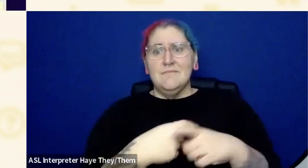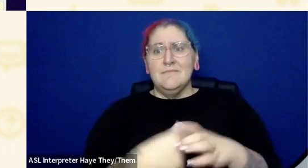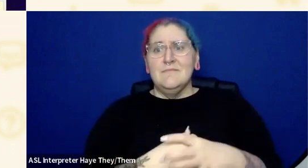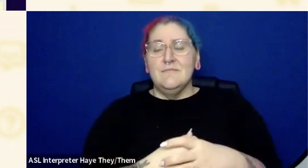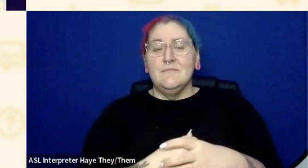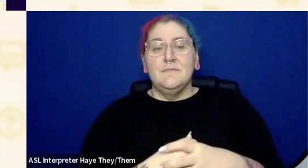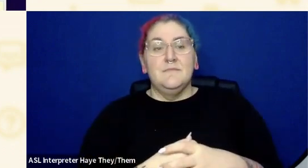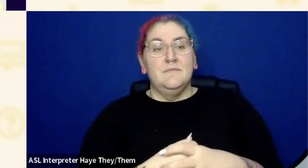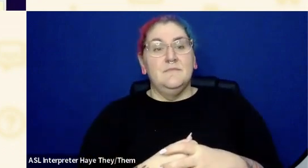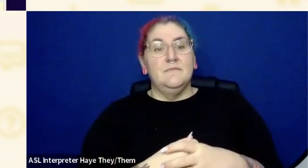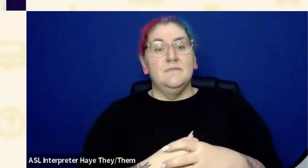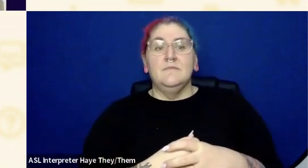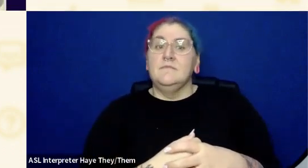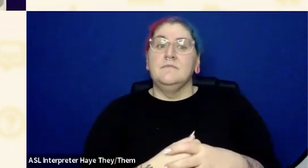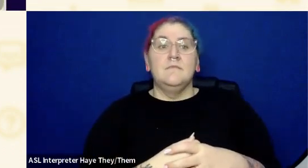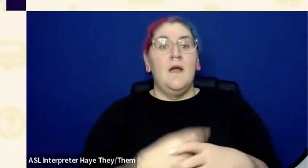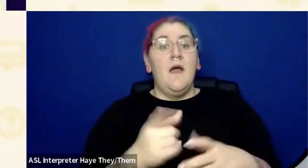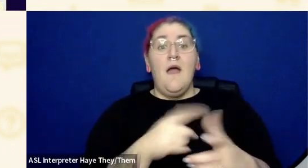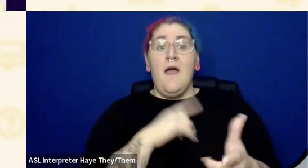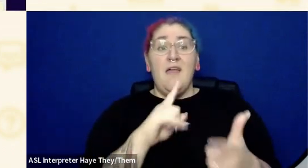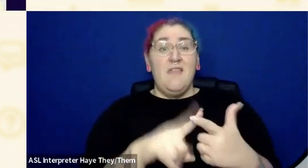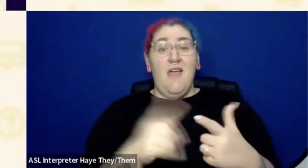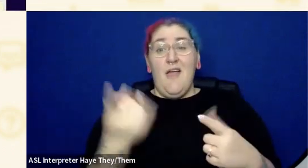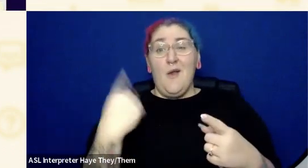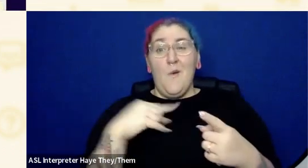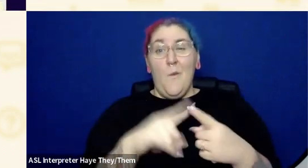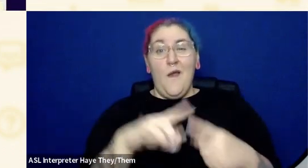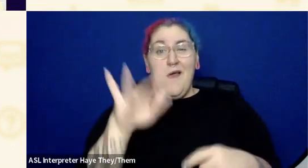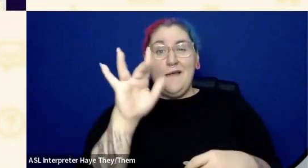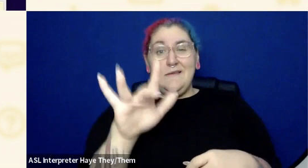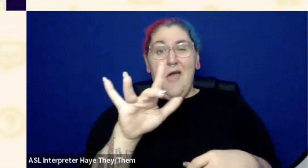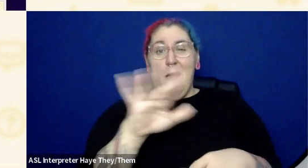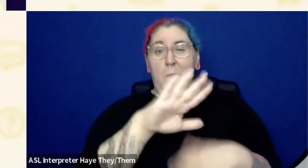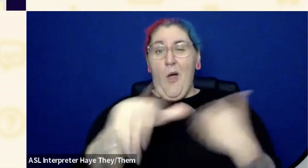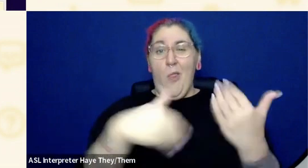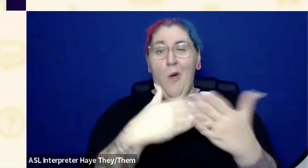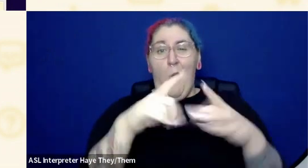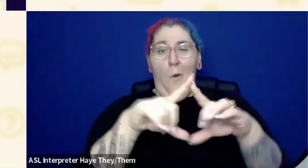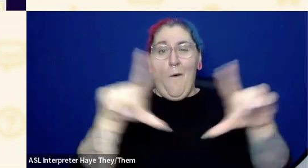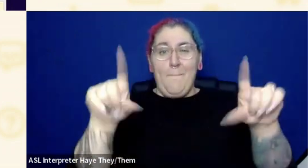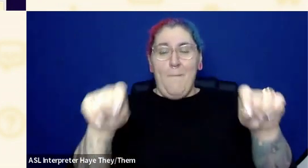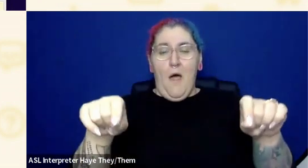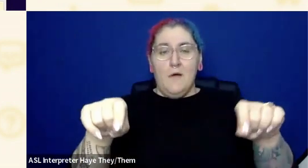When I tap in the field, Arrow down to Monday, press Spacebar,